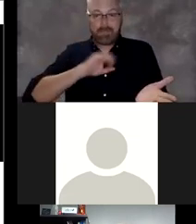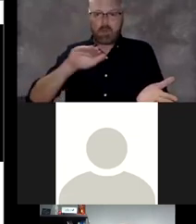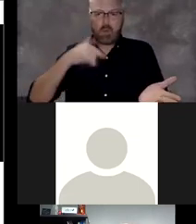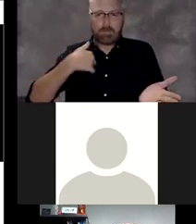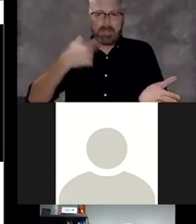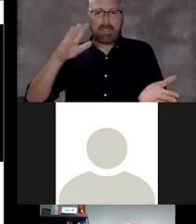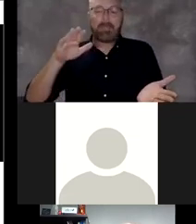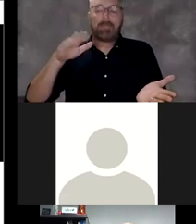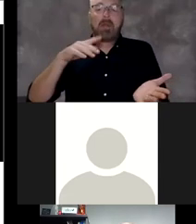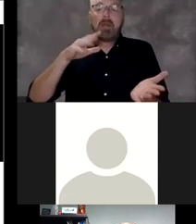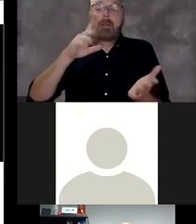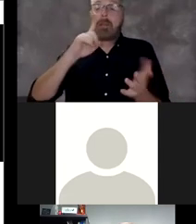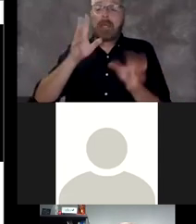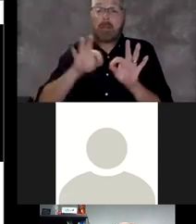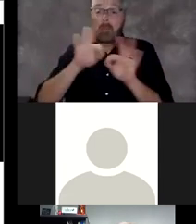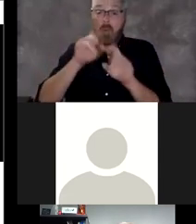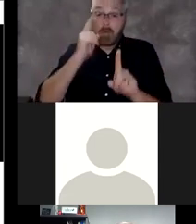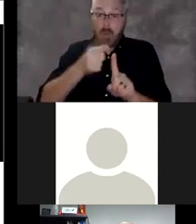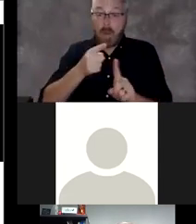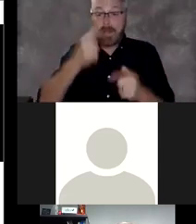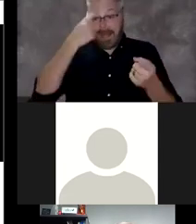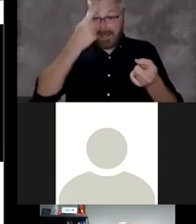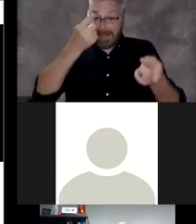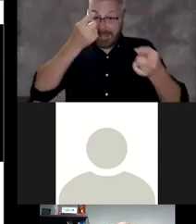BUT AN IMPORTANT POINT IS THAT CONSENT IS IRRELEVANT IN THIS